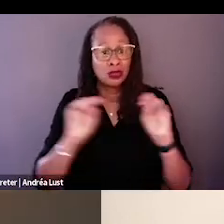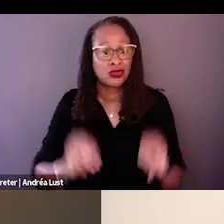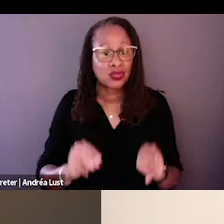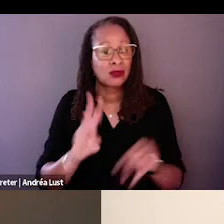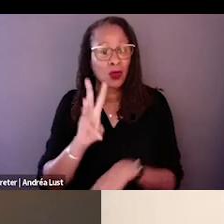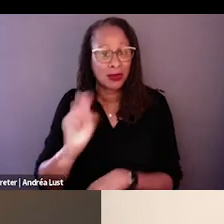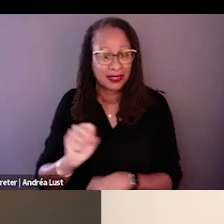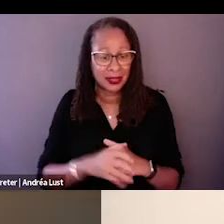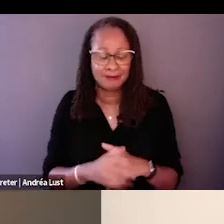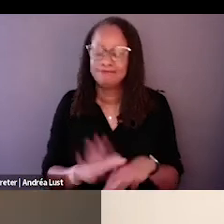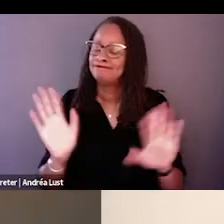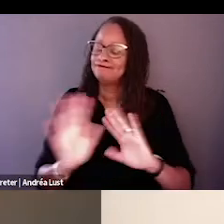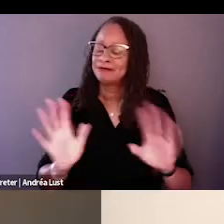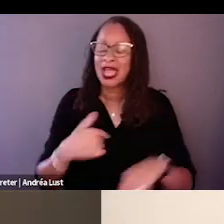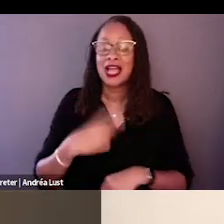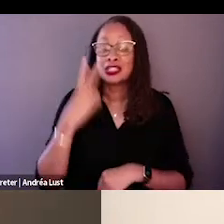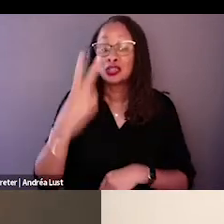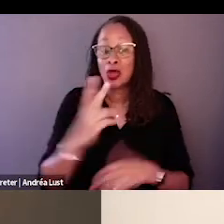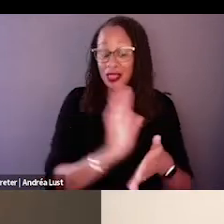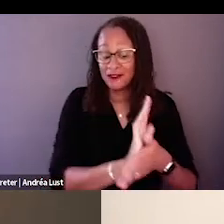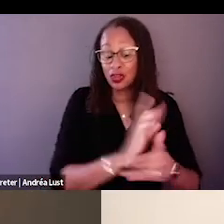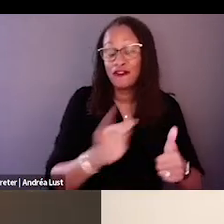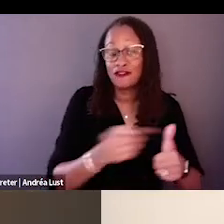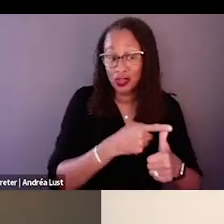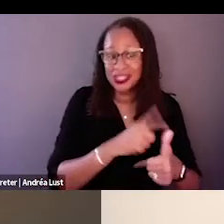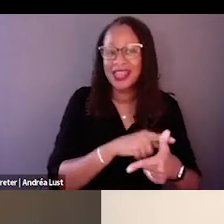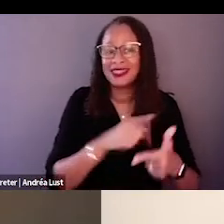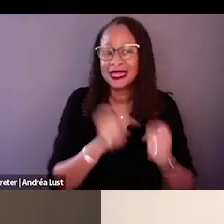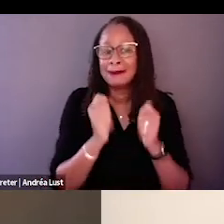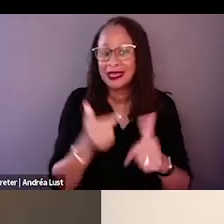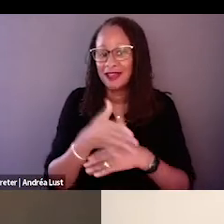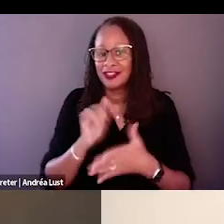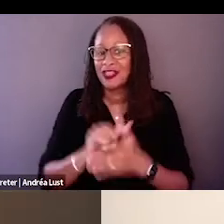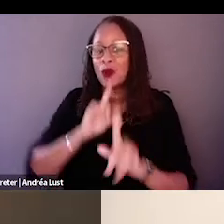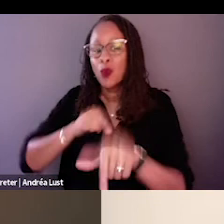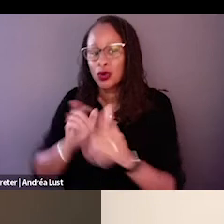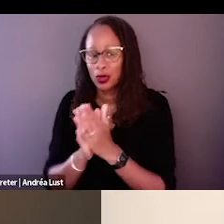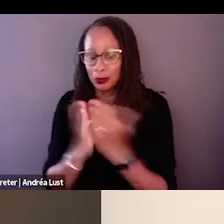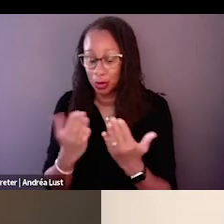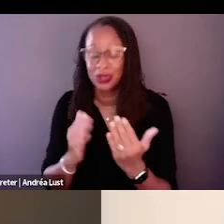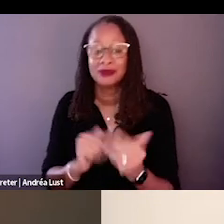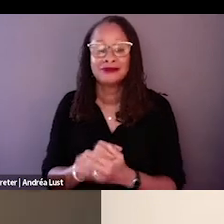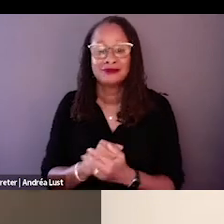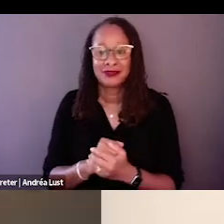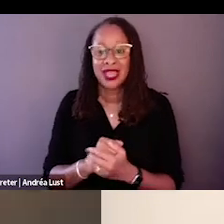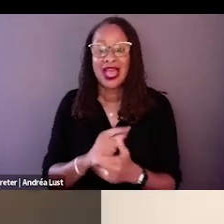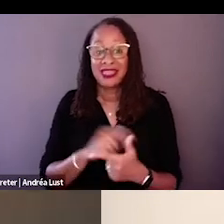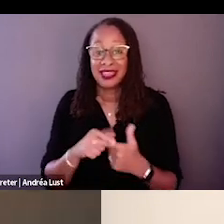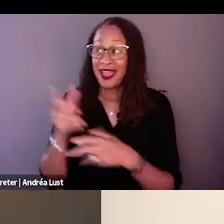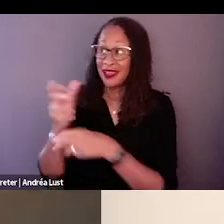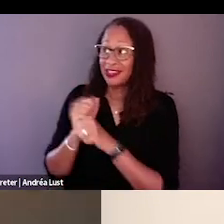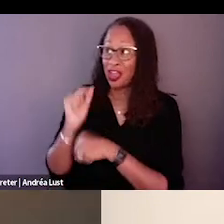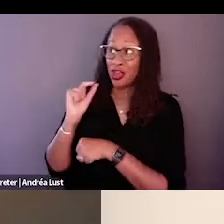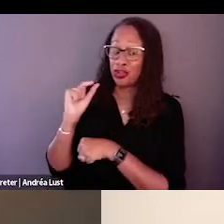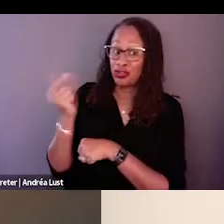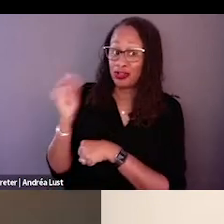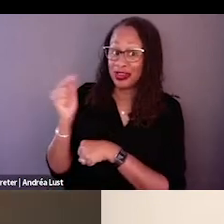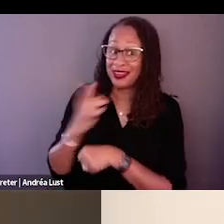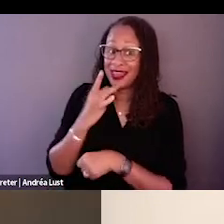Since then, we have been in contact -- well maybe not daily, but for sure weekly, and back and forth